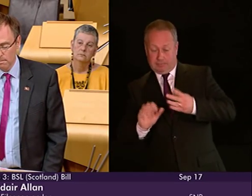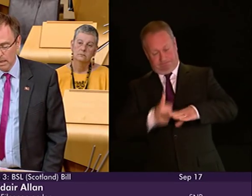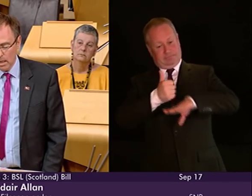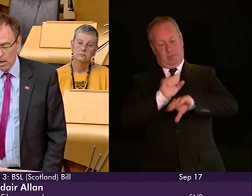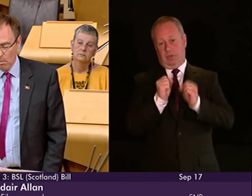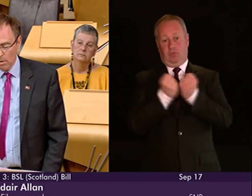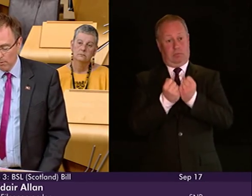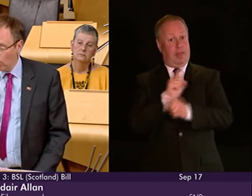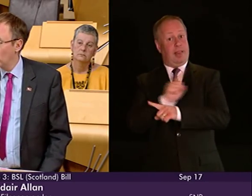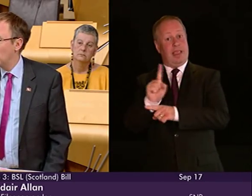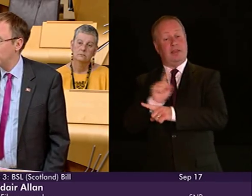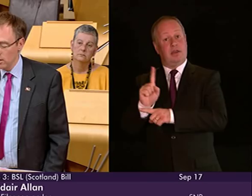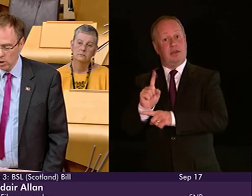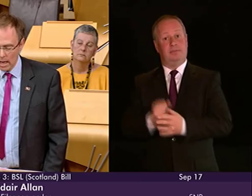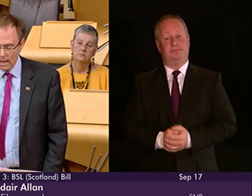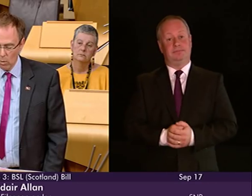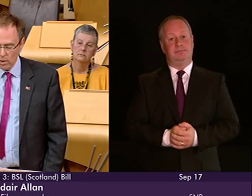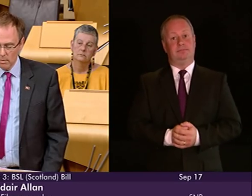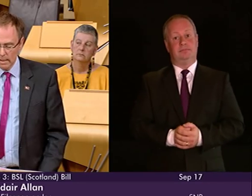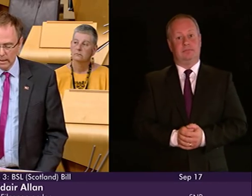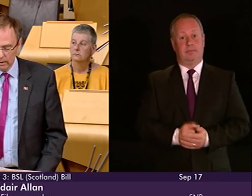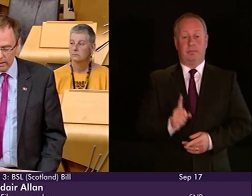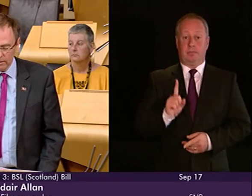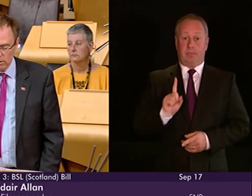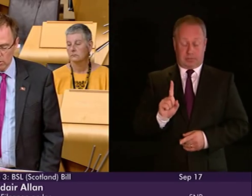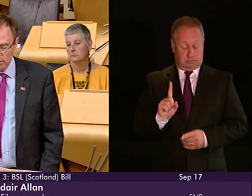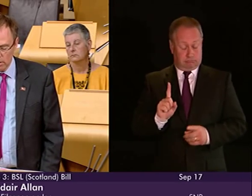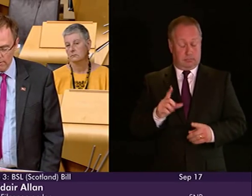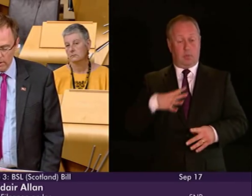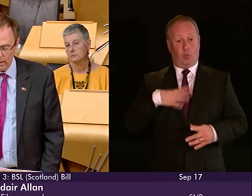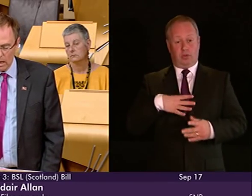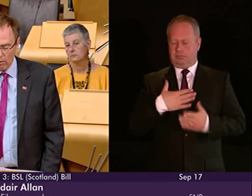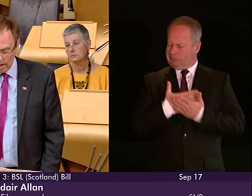course. I make it clear that the Scottish Government